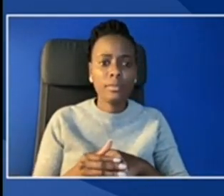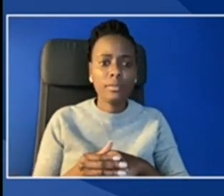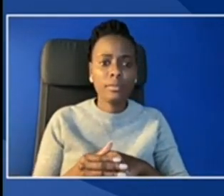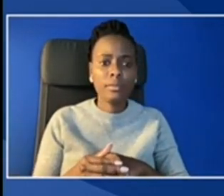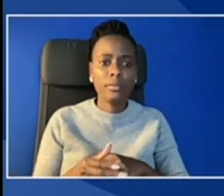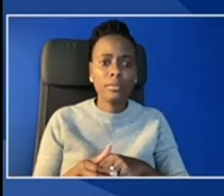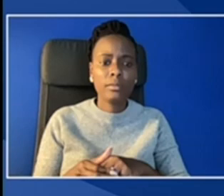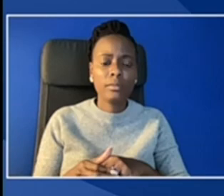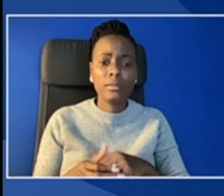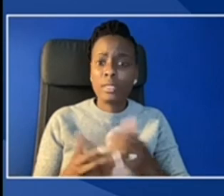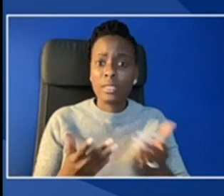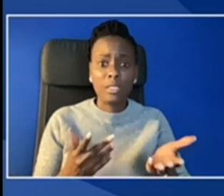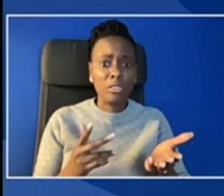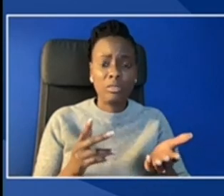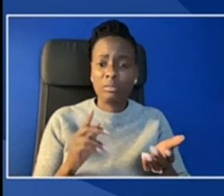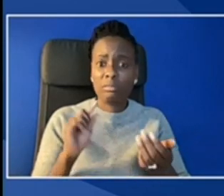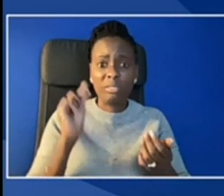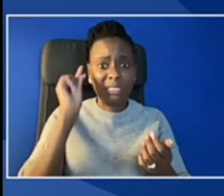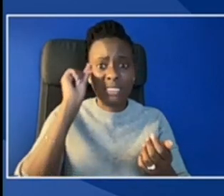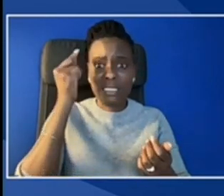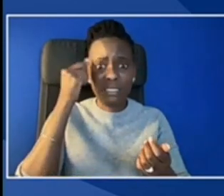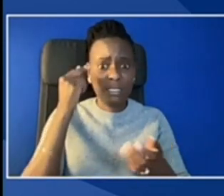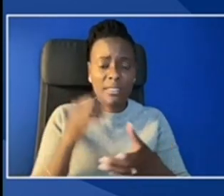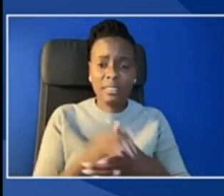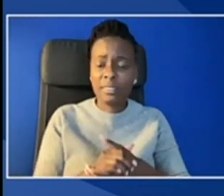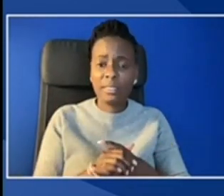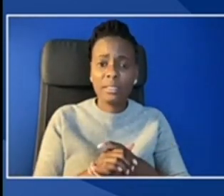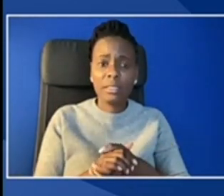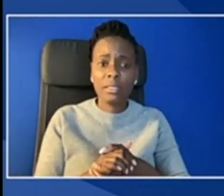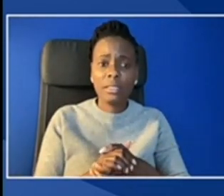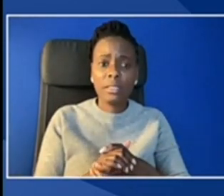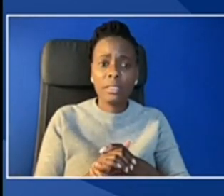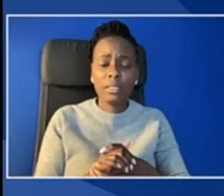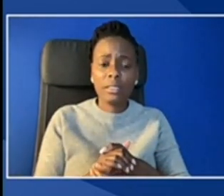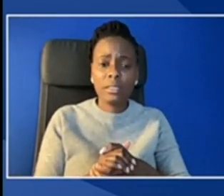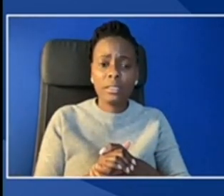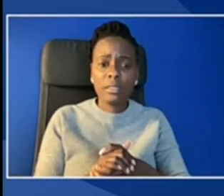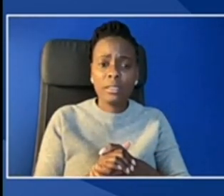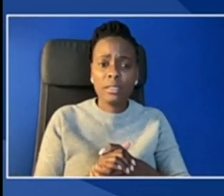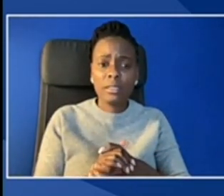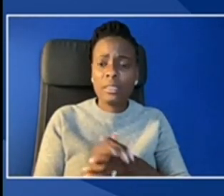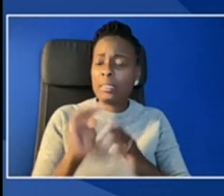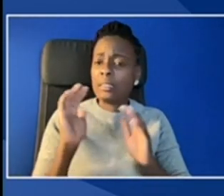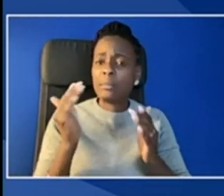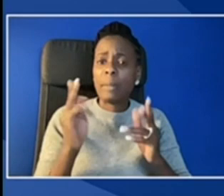ridiculous, and it just seemed like nobody realized how big of a problem this was until recently.